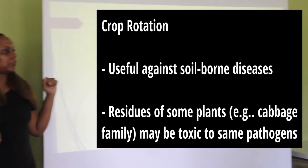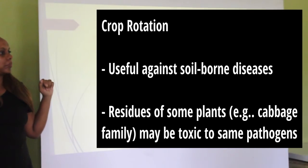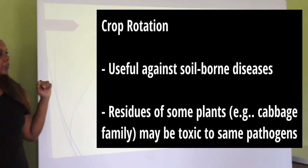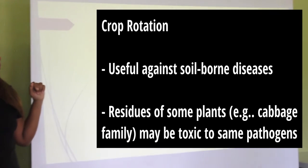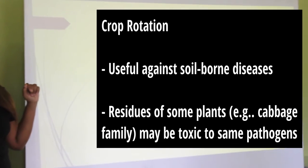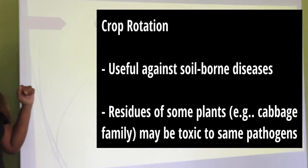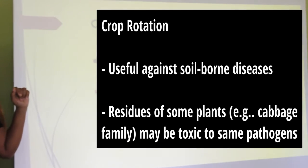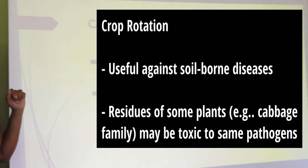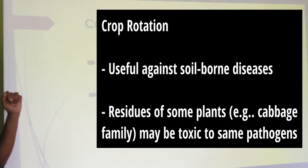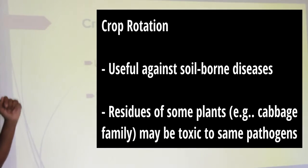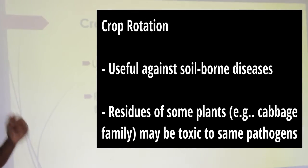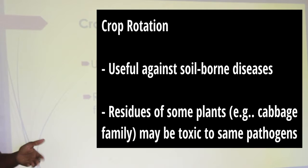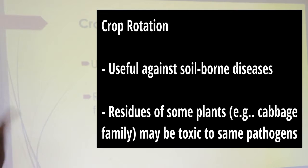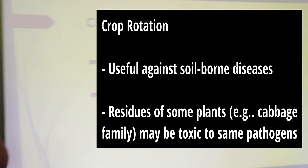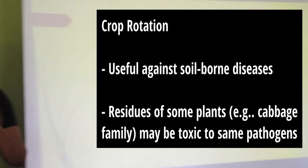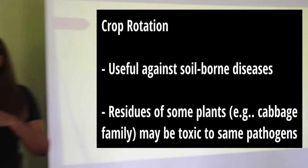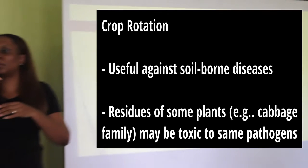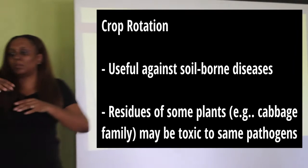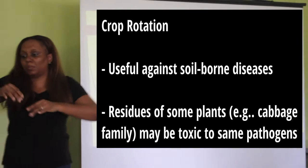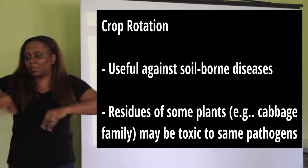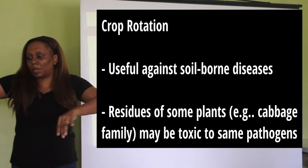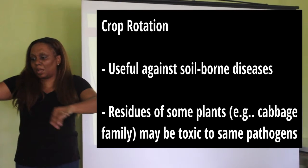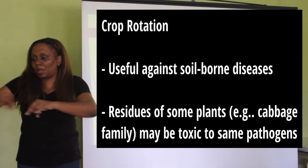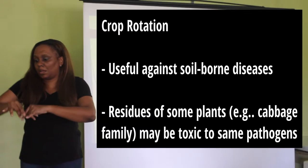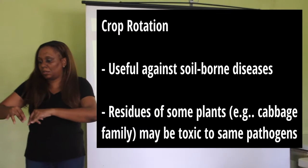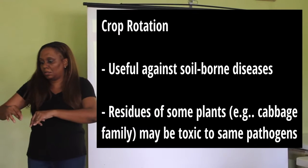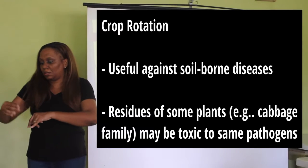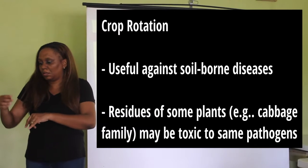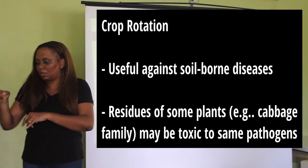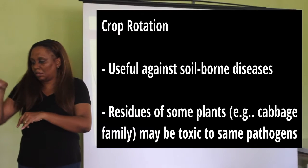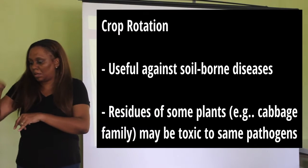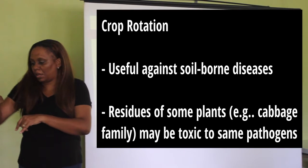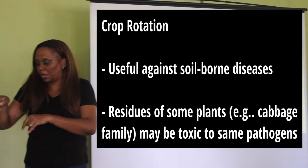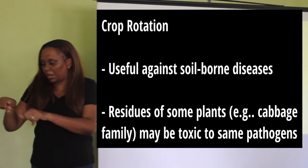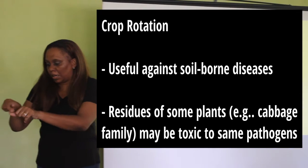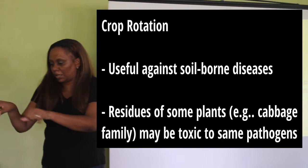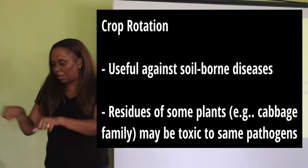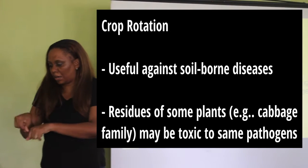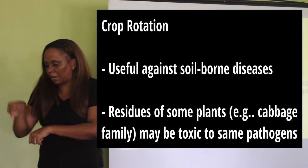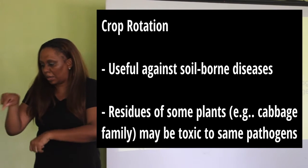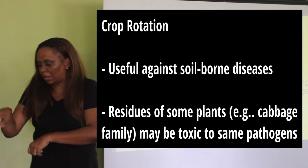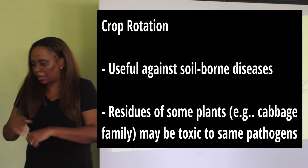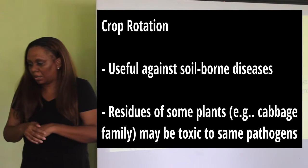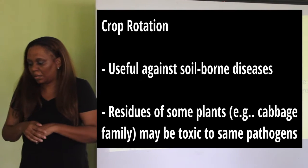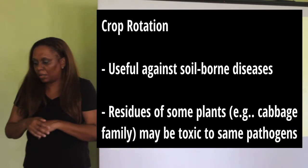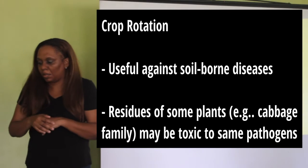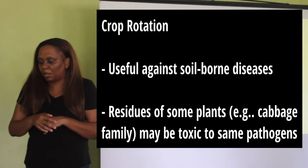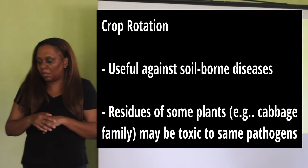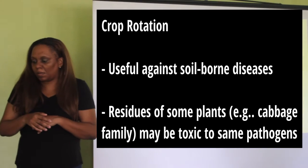plant one crop this time around la another crop because all insects do not affect the same crop